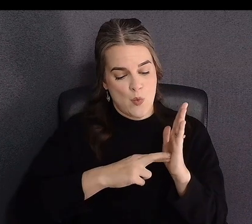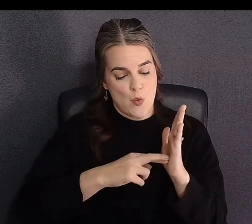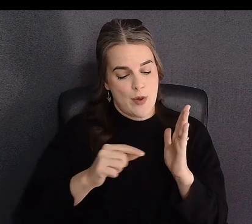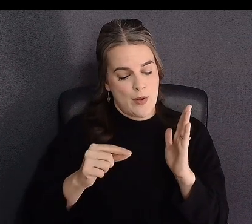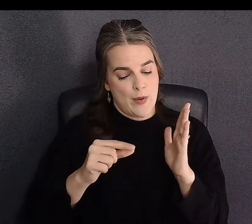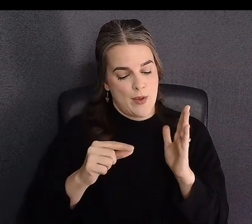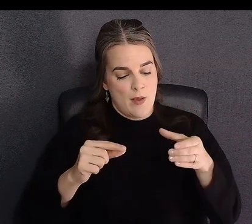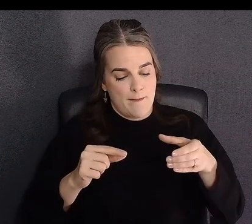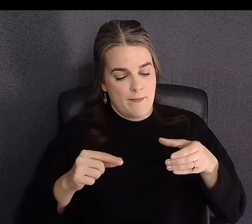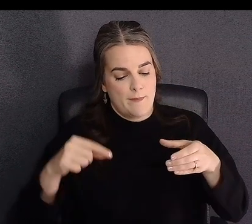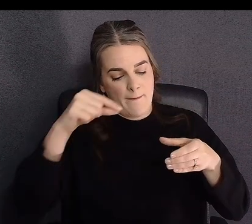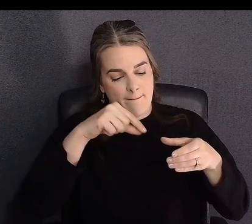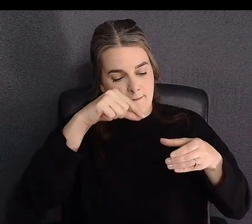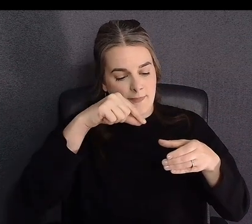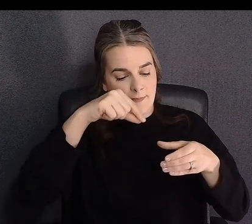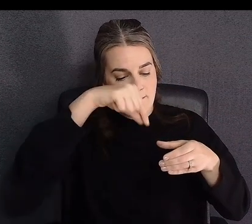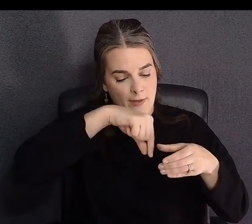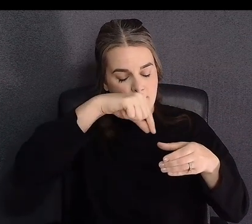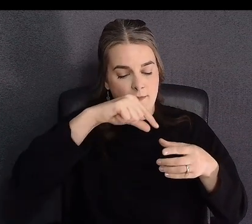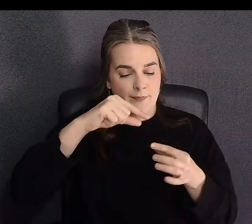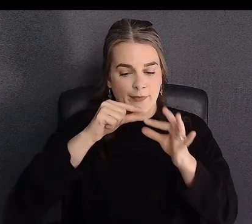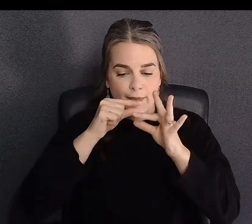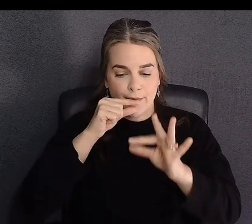And then the opposite end has a flat mouth guard